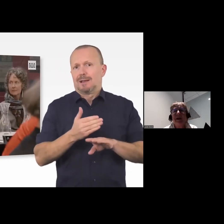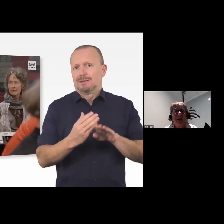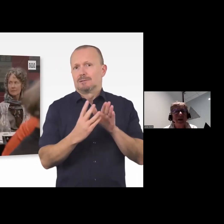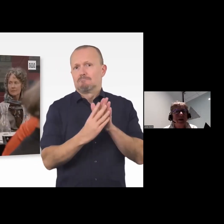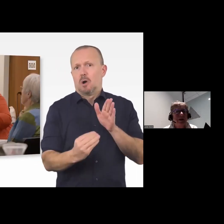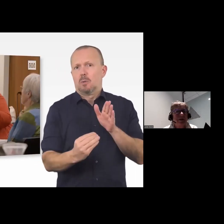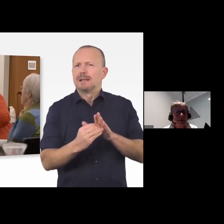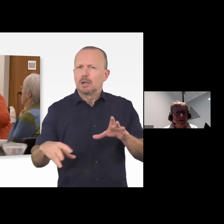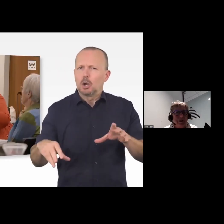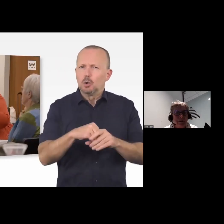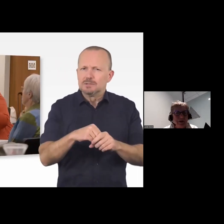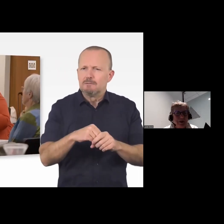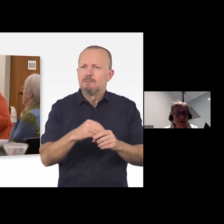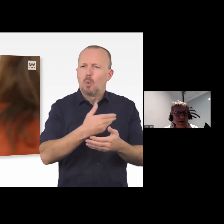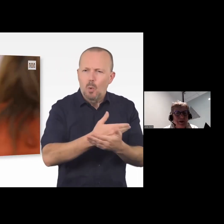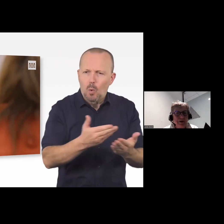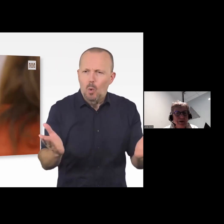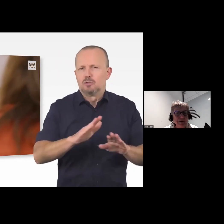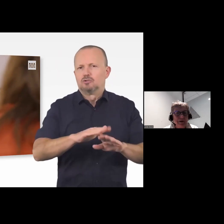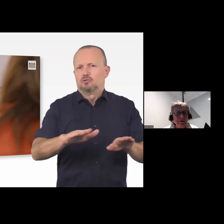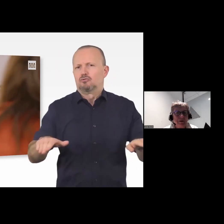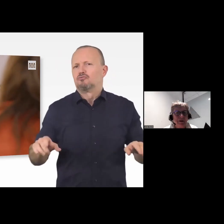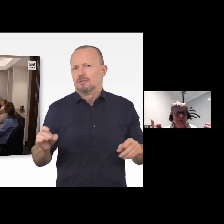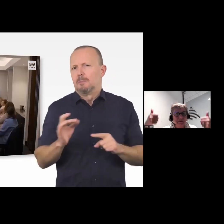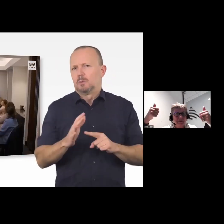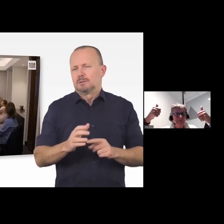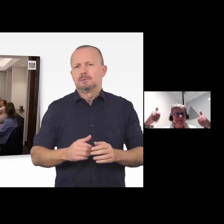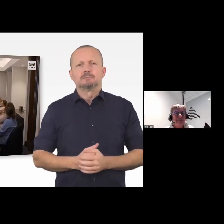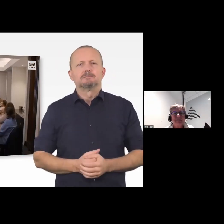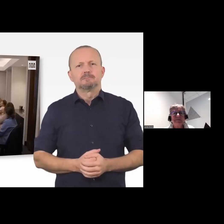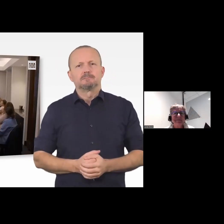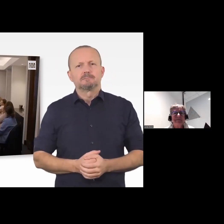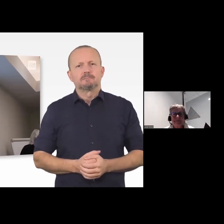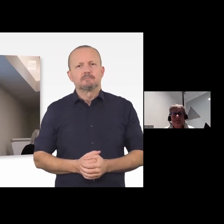that is inclusive for every child. A wonderful thing we've been able to do